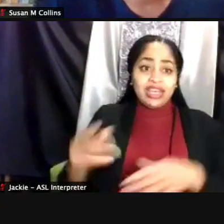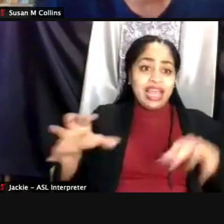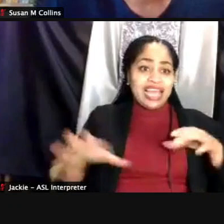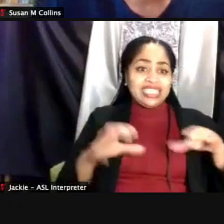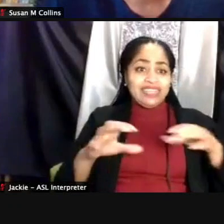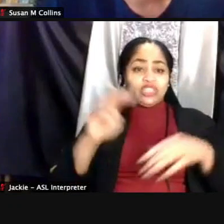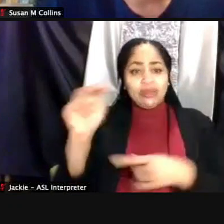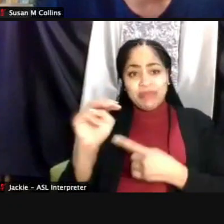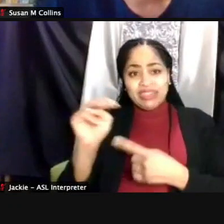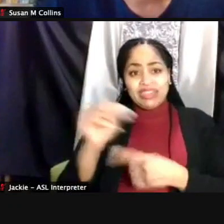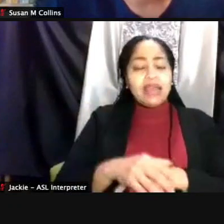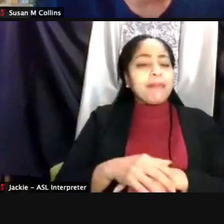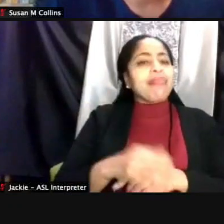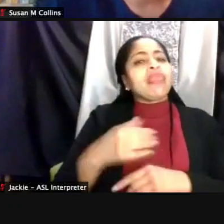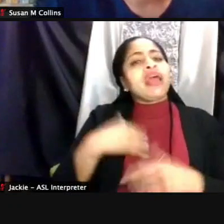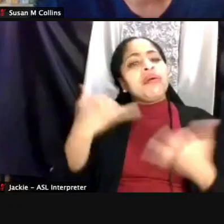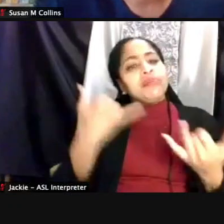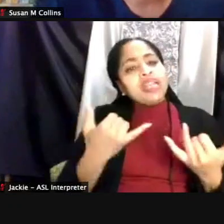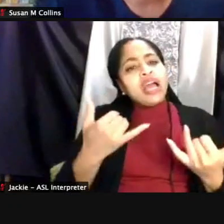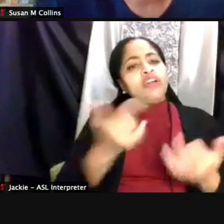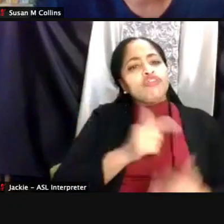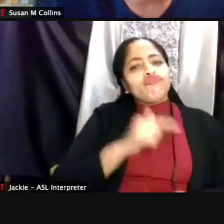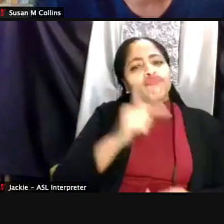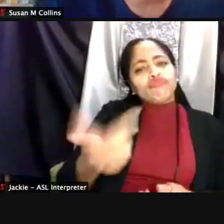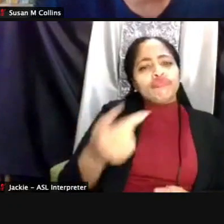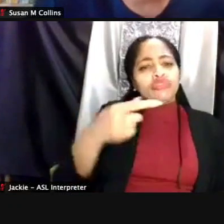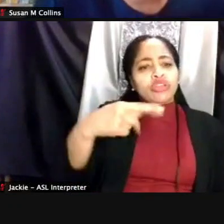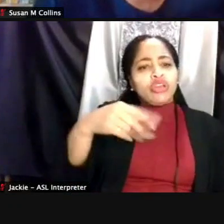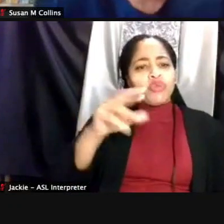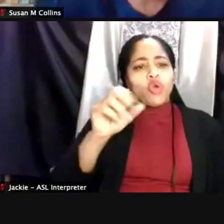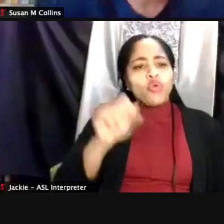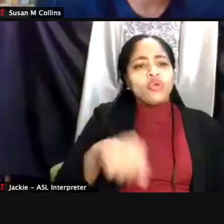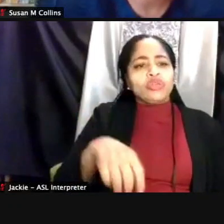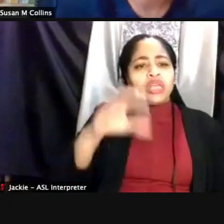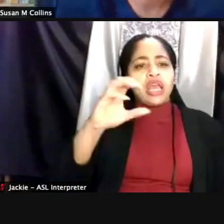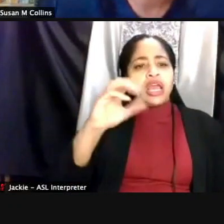I'm gonna now take it over to provost Collins. And we have a couple of questions